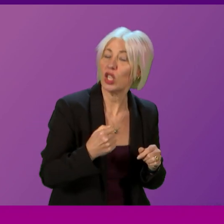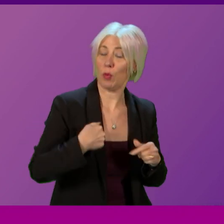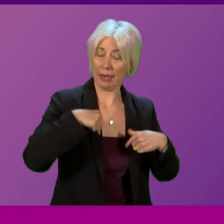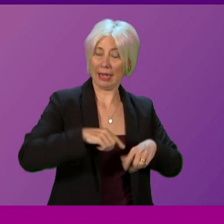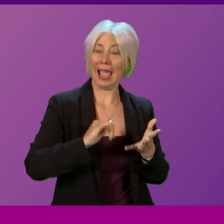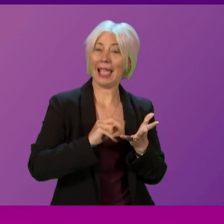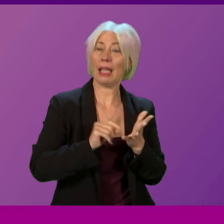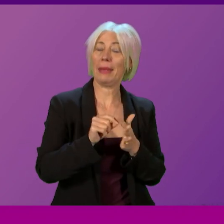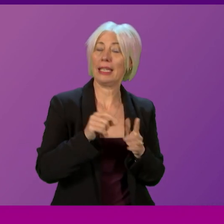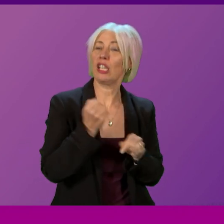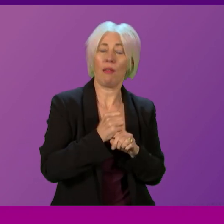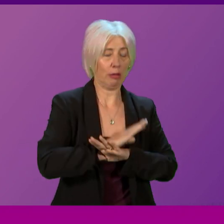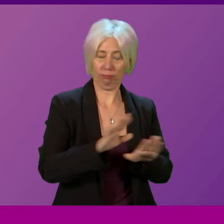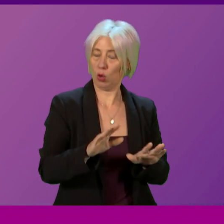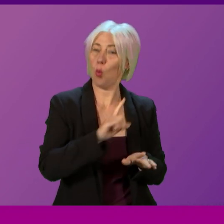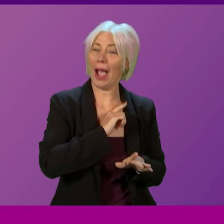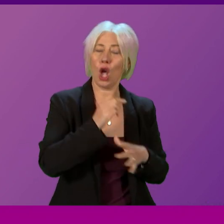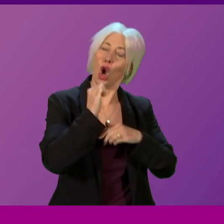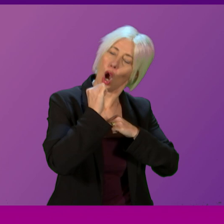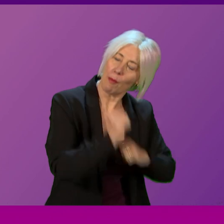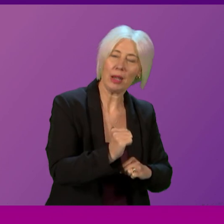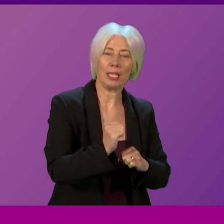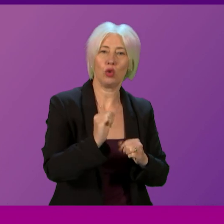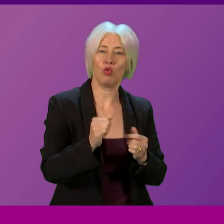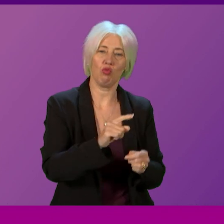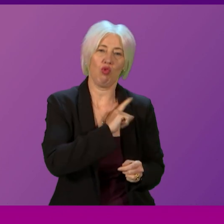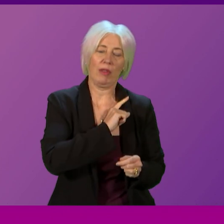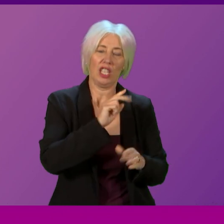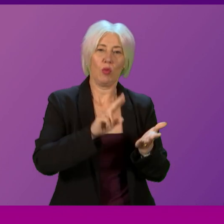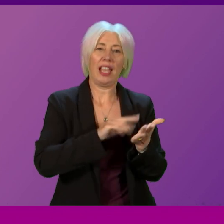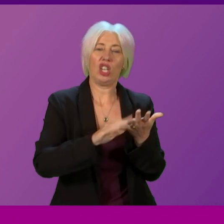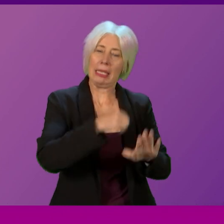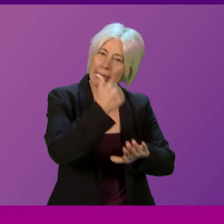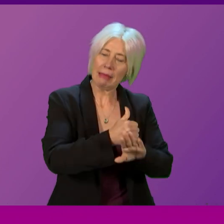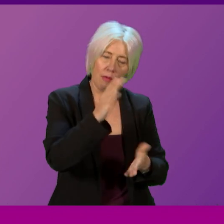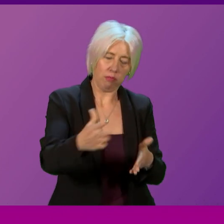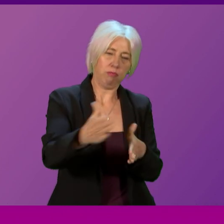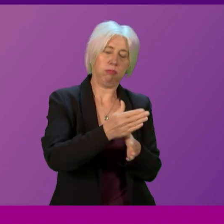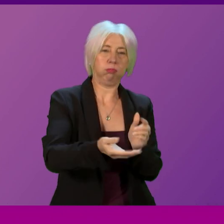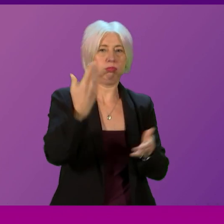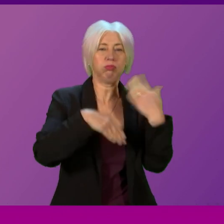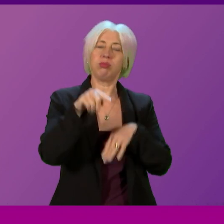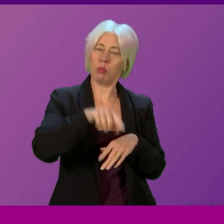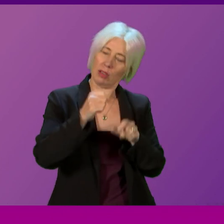because we are committed to the founding principles of the national health service and always will be.